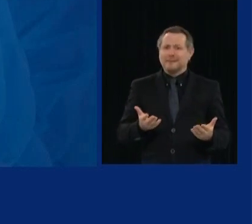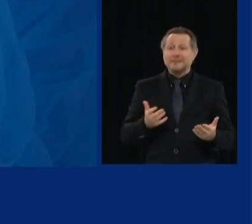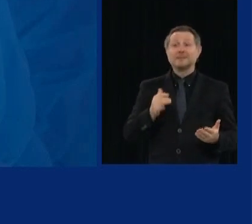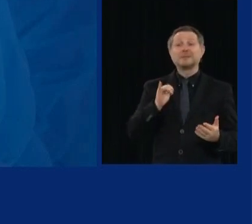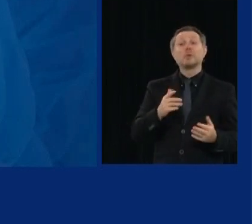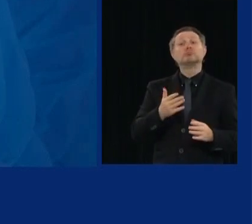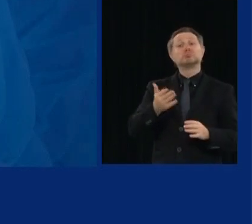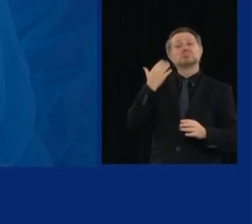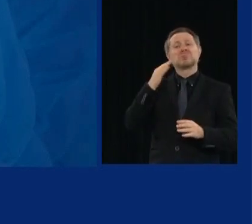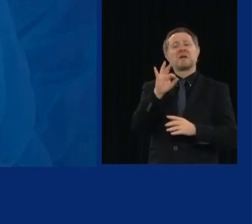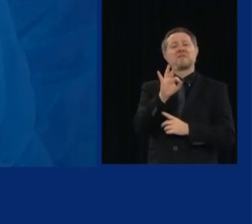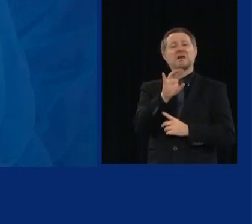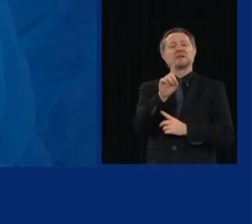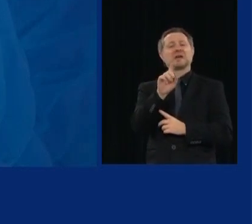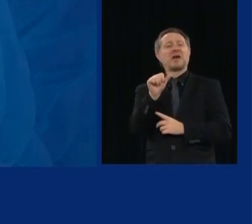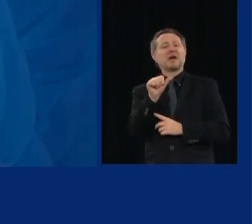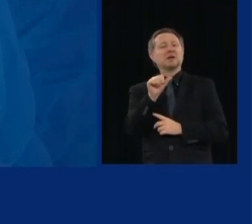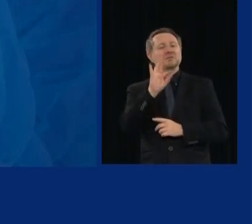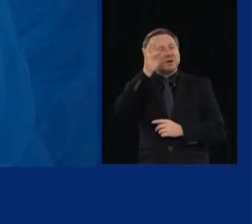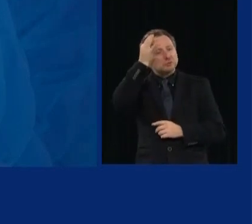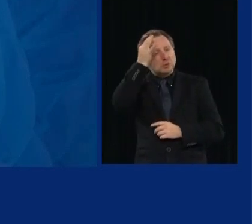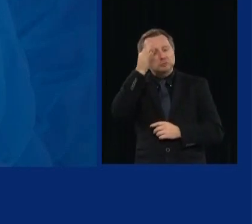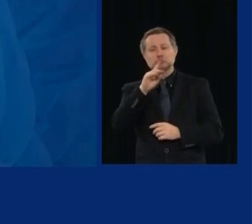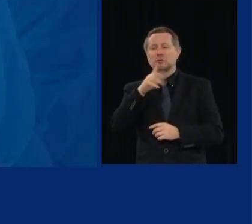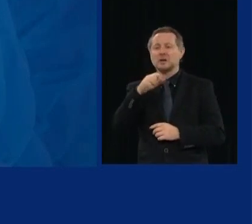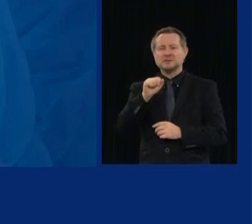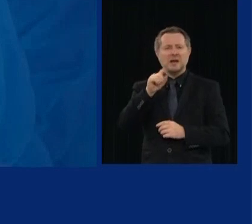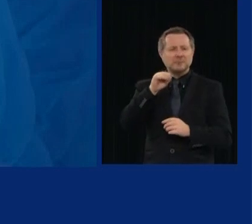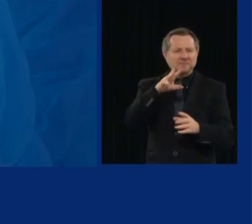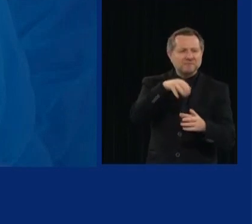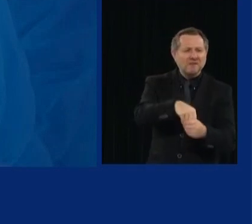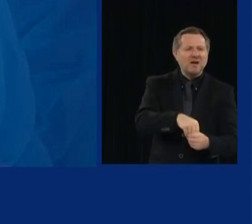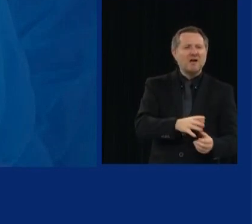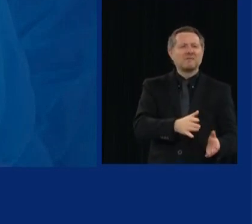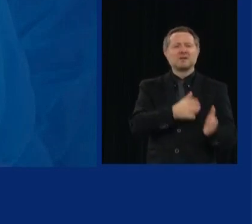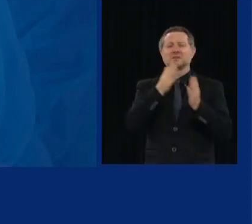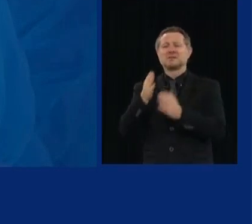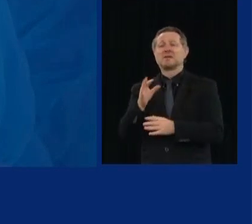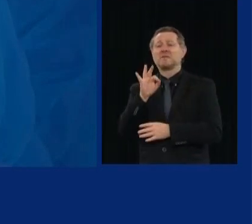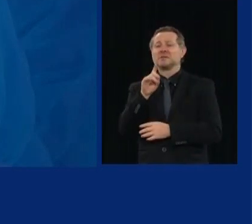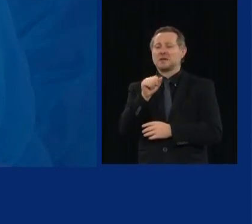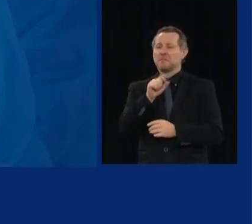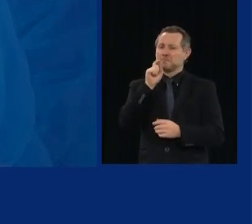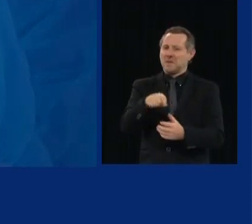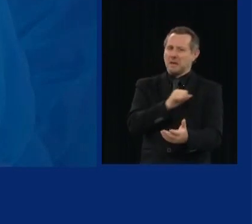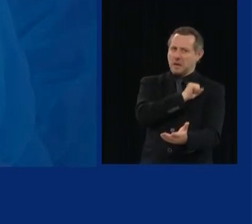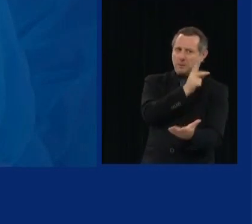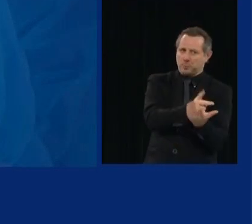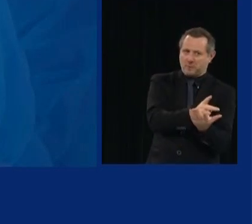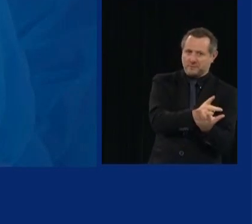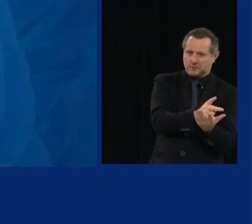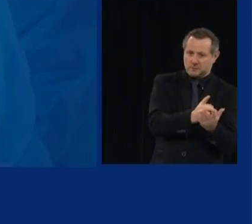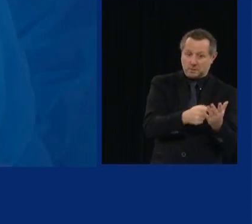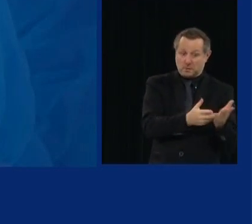NEVER DONE BEFORE. HOW DO WE DO IT AND DO IT QUICKLY? AND IT INVOLVED THE FEDERAL GOVERNMENT. IT INVOLVED THE STATE